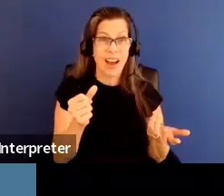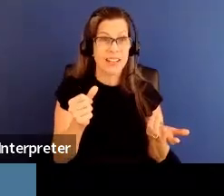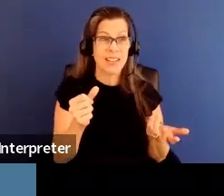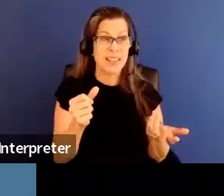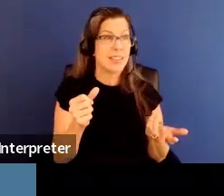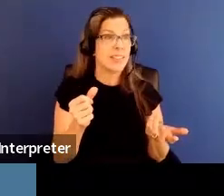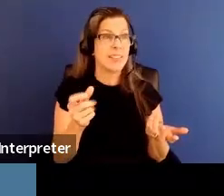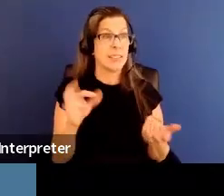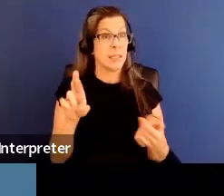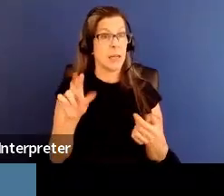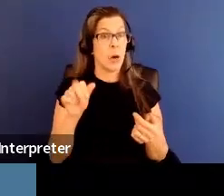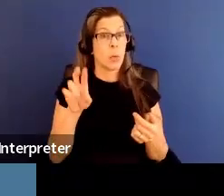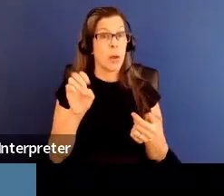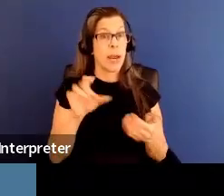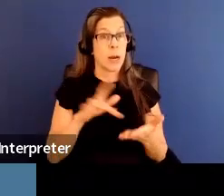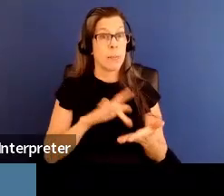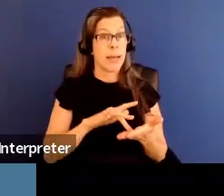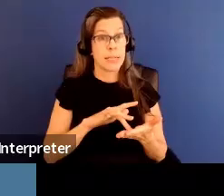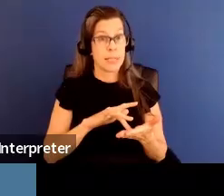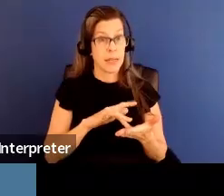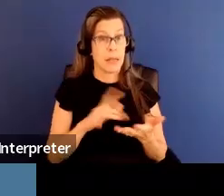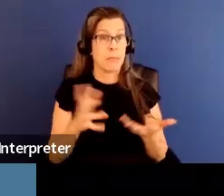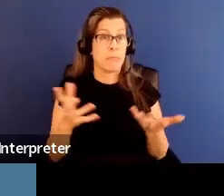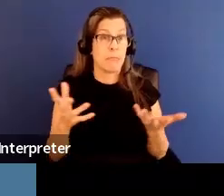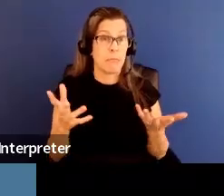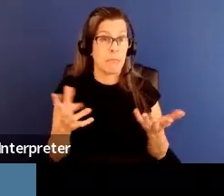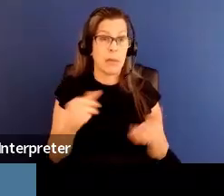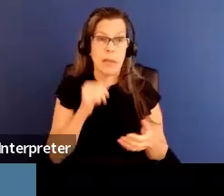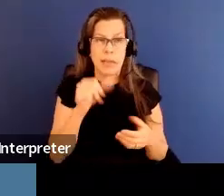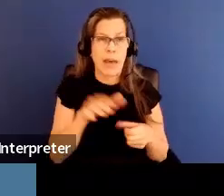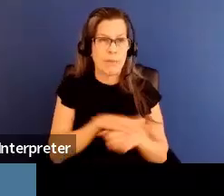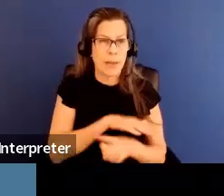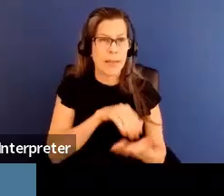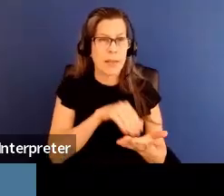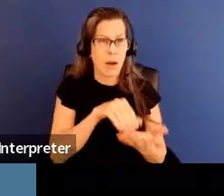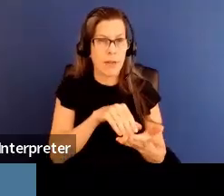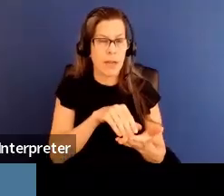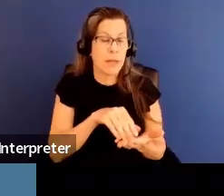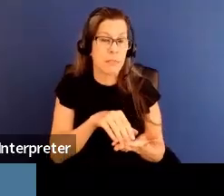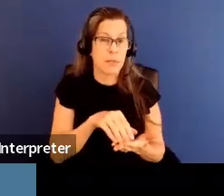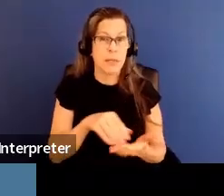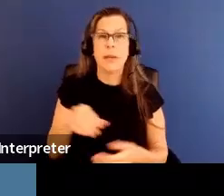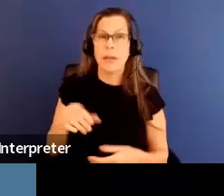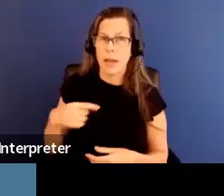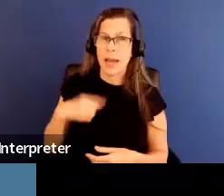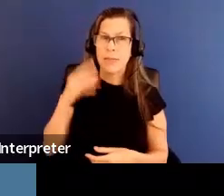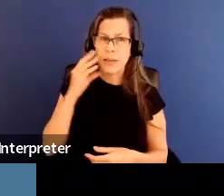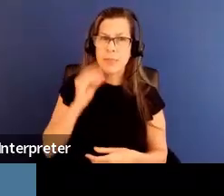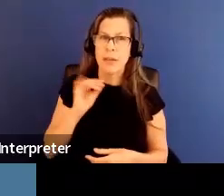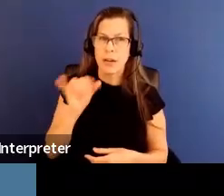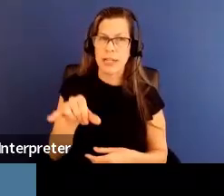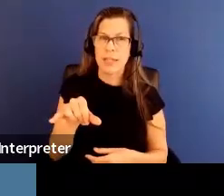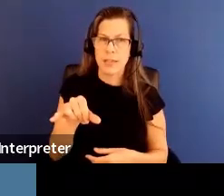different pharmacies to sue has my medication and who will take my insurance. It's a challenge that most